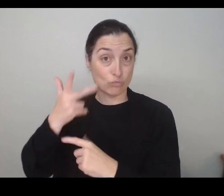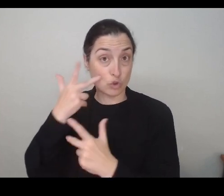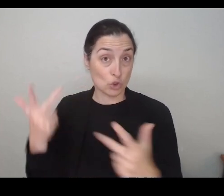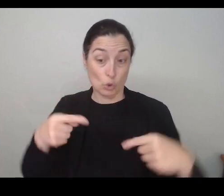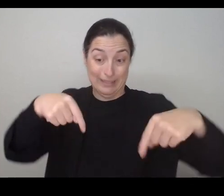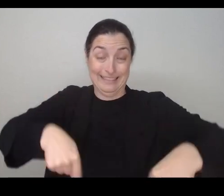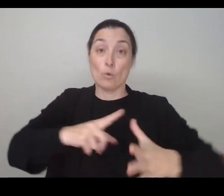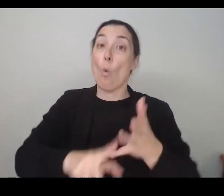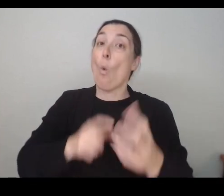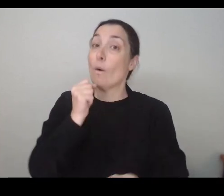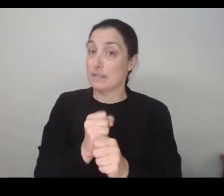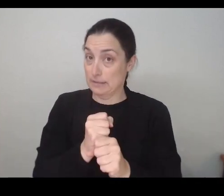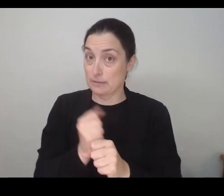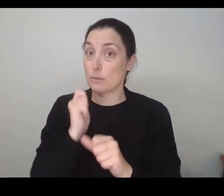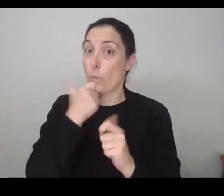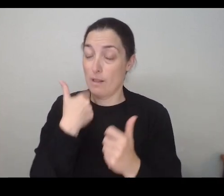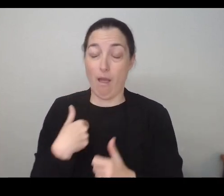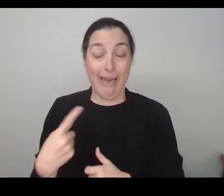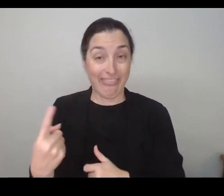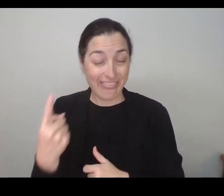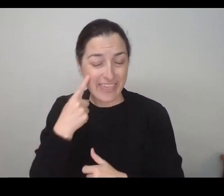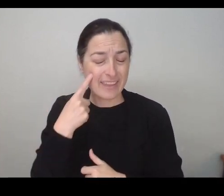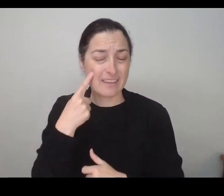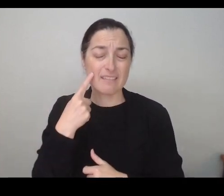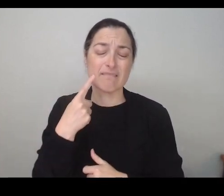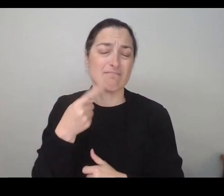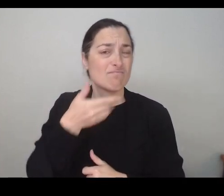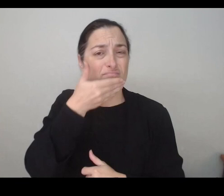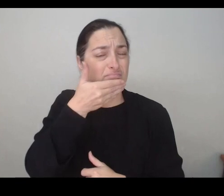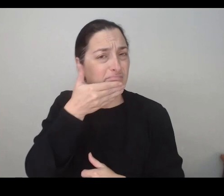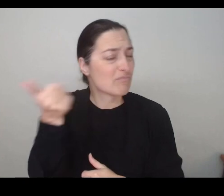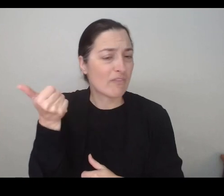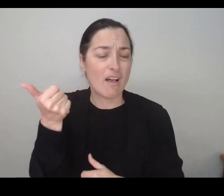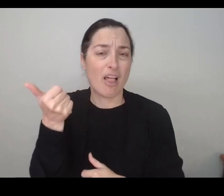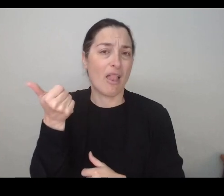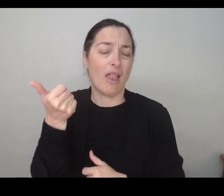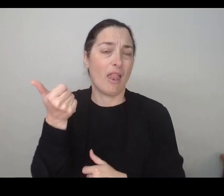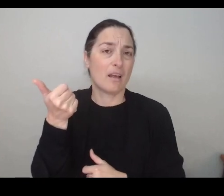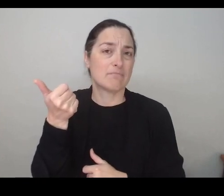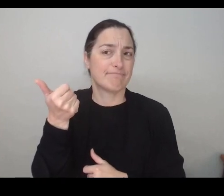And I think that it'll bring a beautiful highlight to the Marquesan culture.